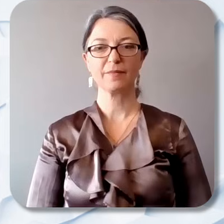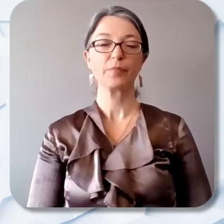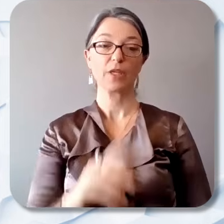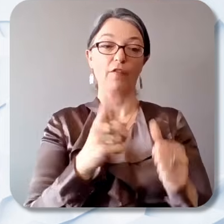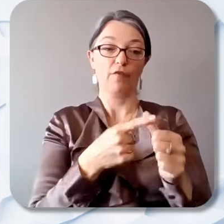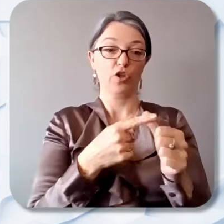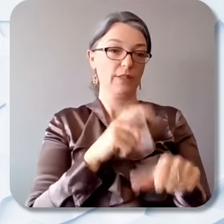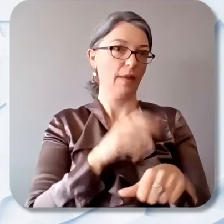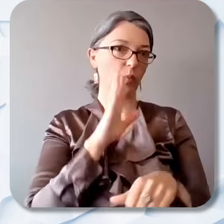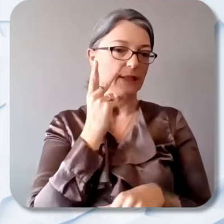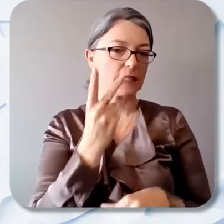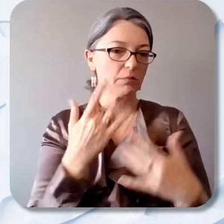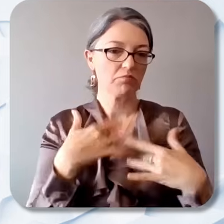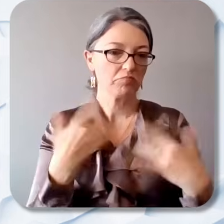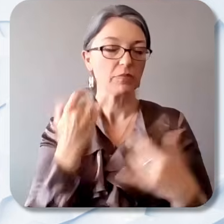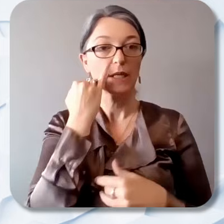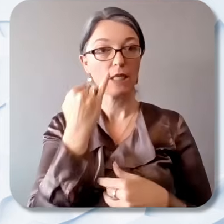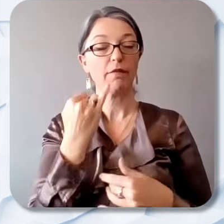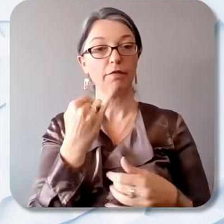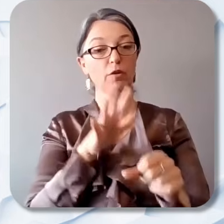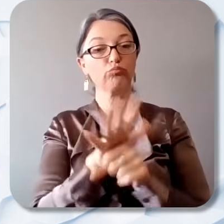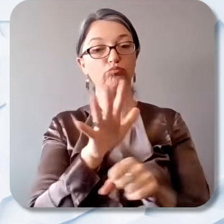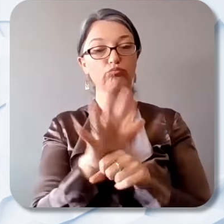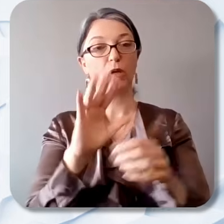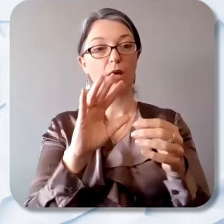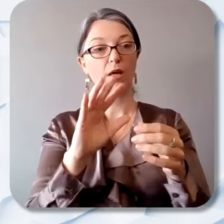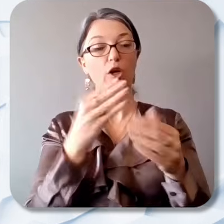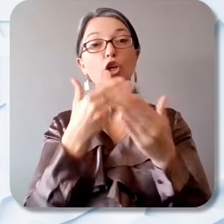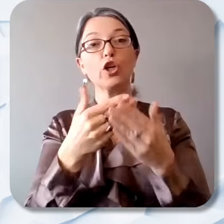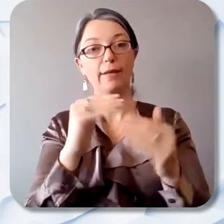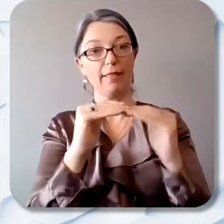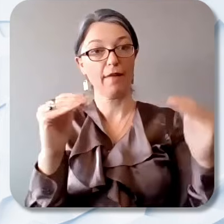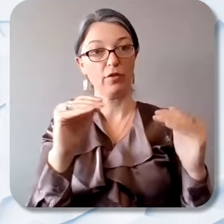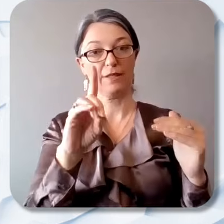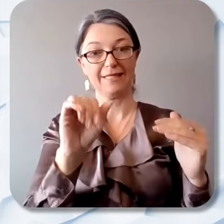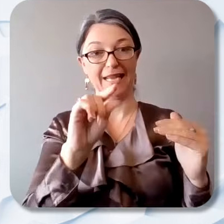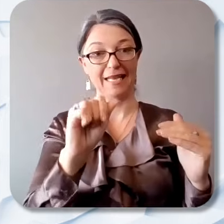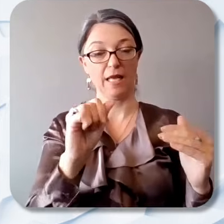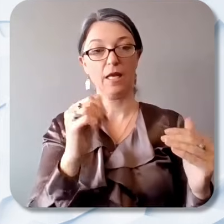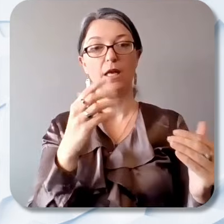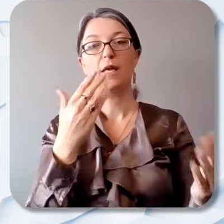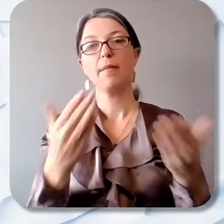If we're able to get like an adequate number of a level of data, we might move to a 60 day.